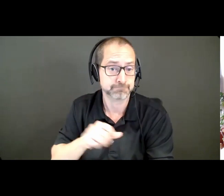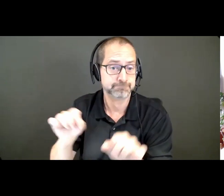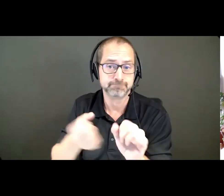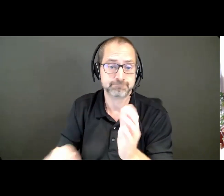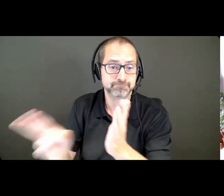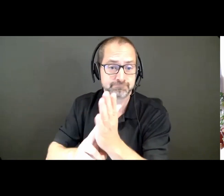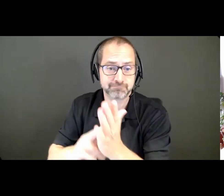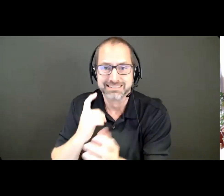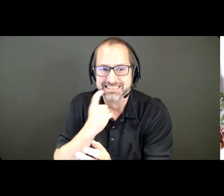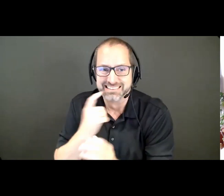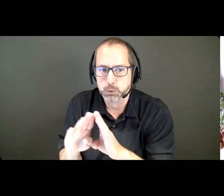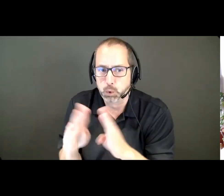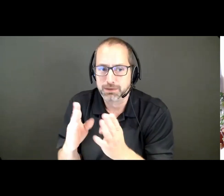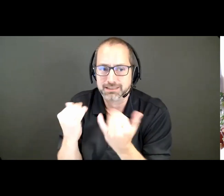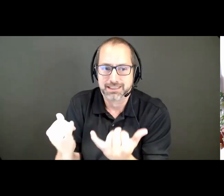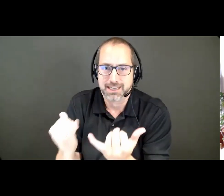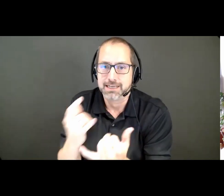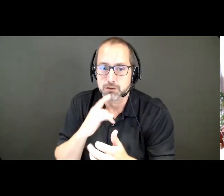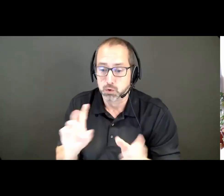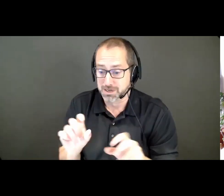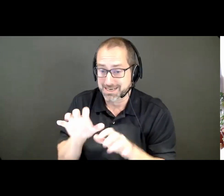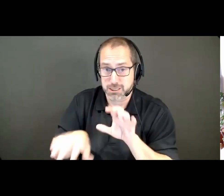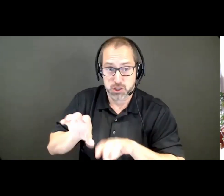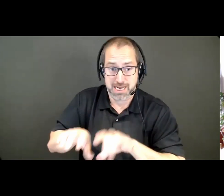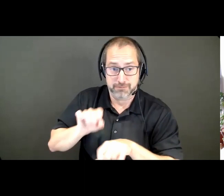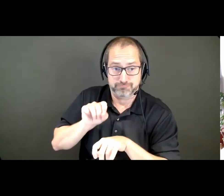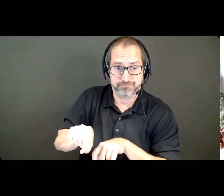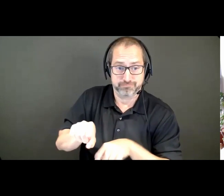today. I'll put the link in the chat now and I’ll do so at the end of the event as well.